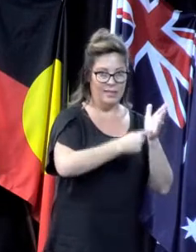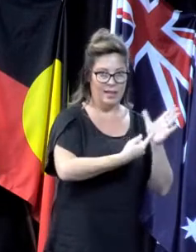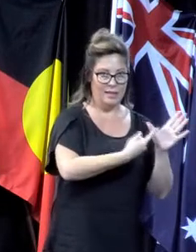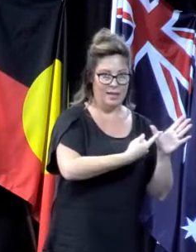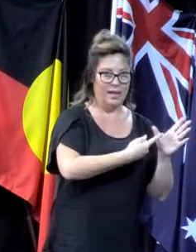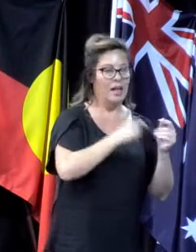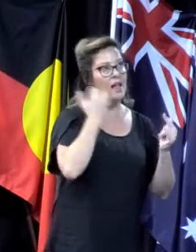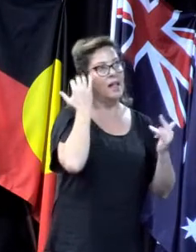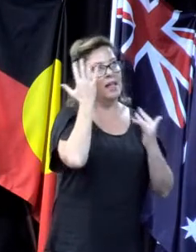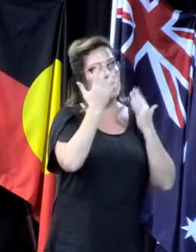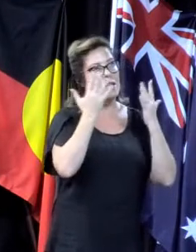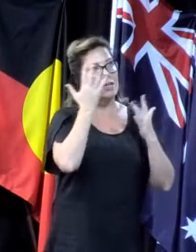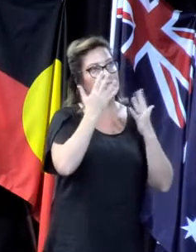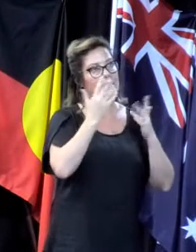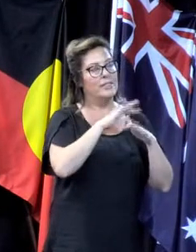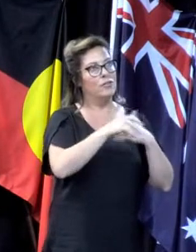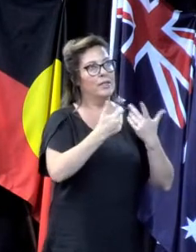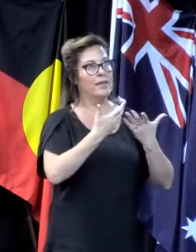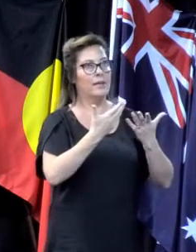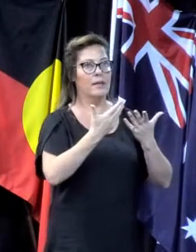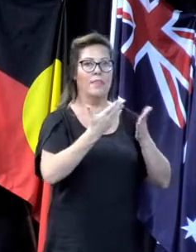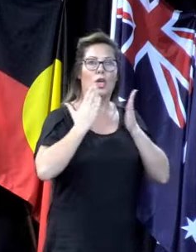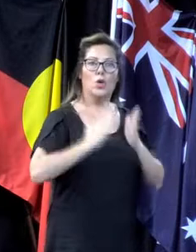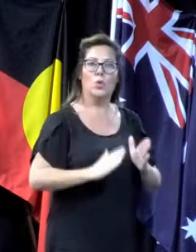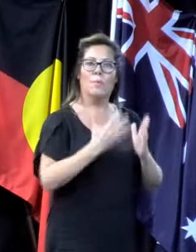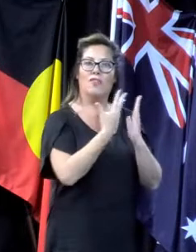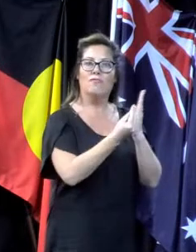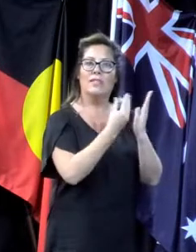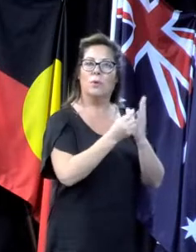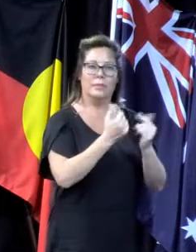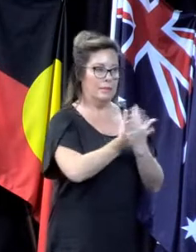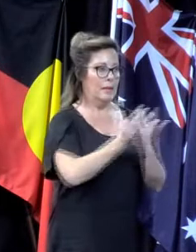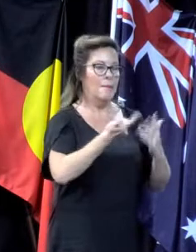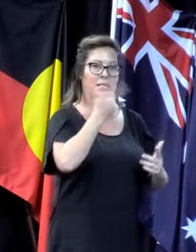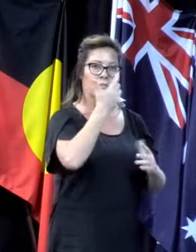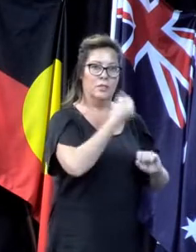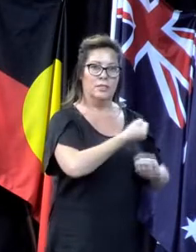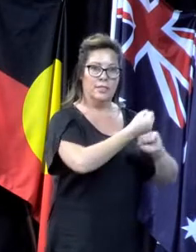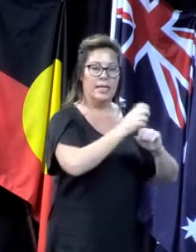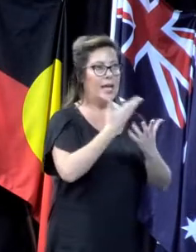identifying school systems and processes that can be impacted first to support implementation.